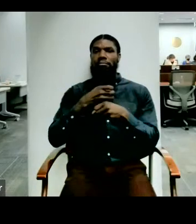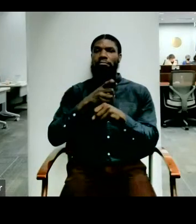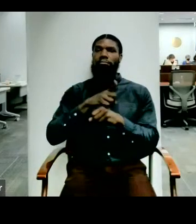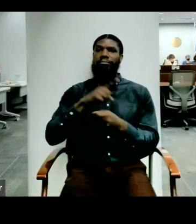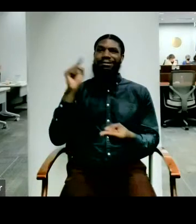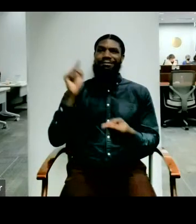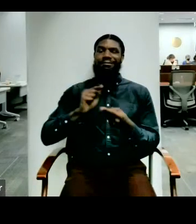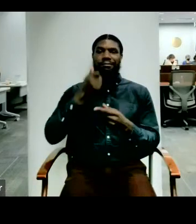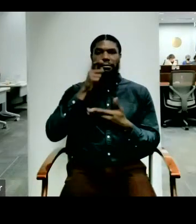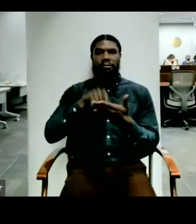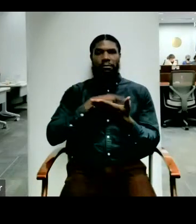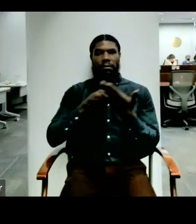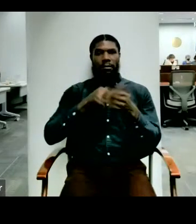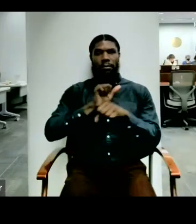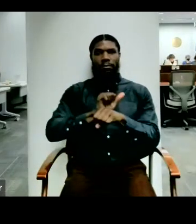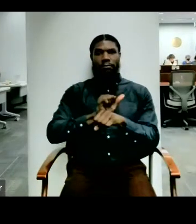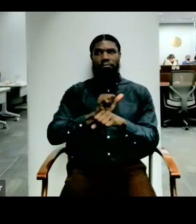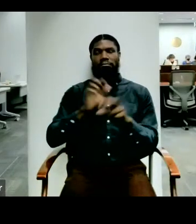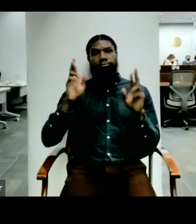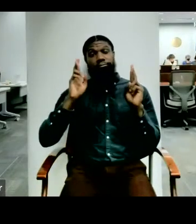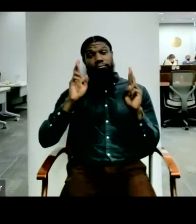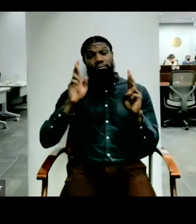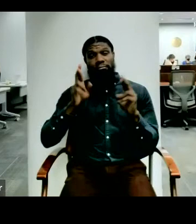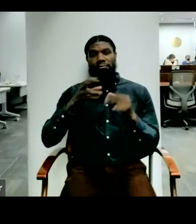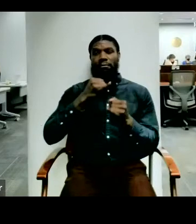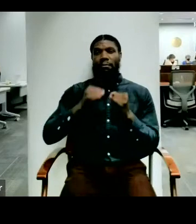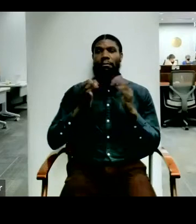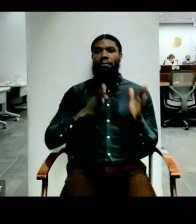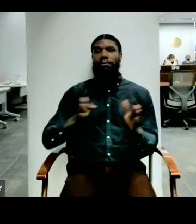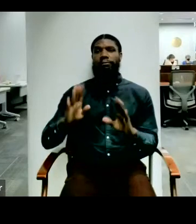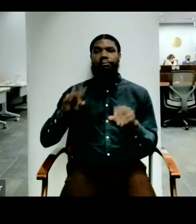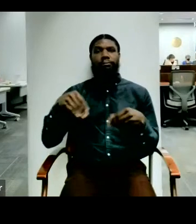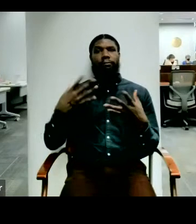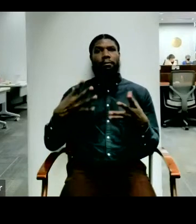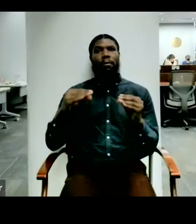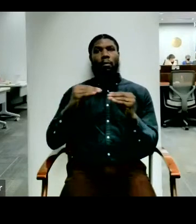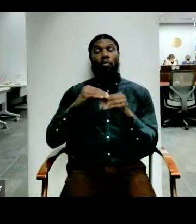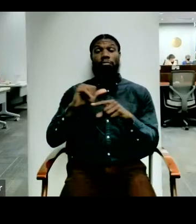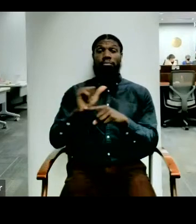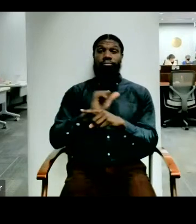It is my sincere hope that the final plan will provide for robust training and outreach